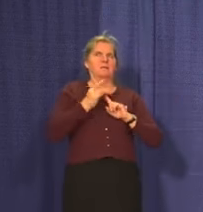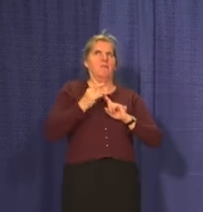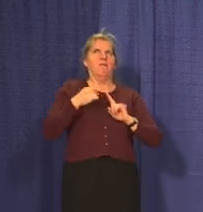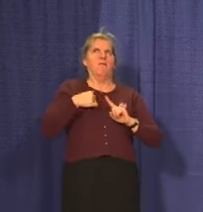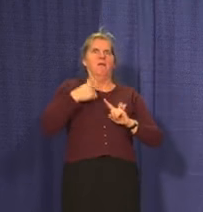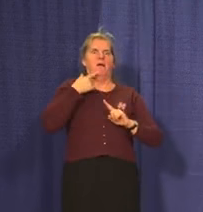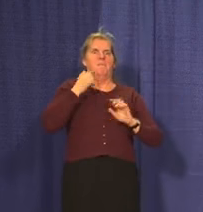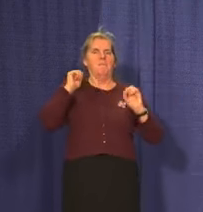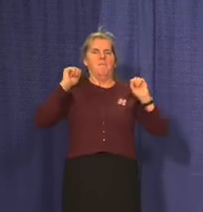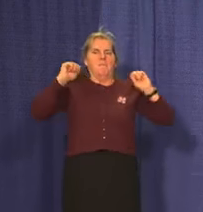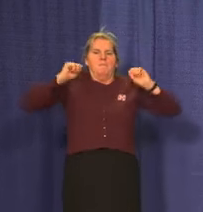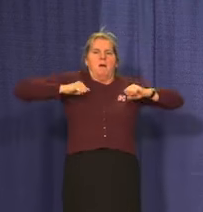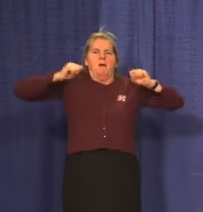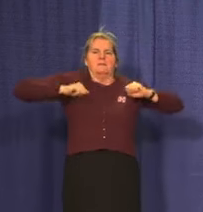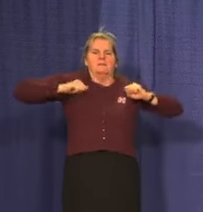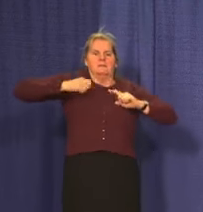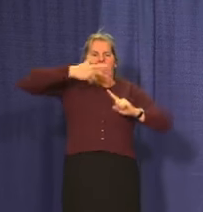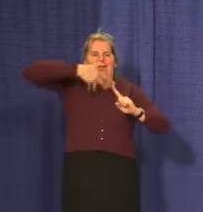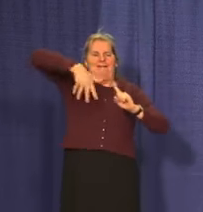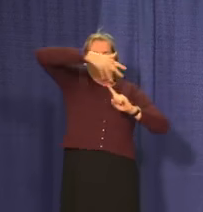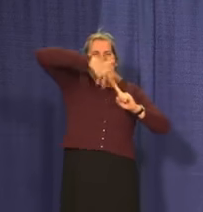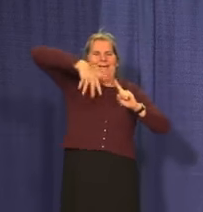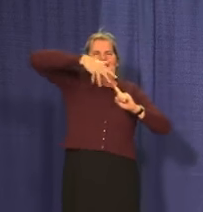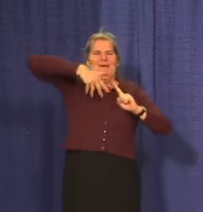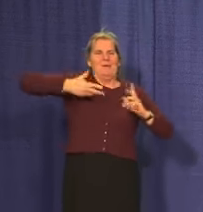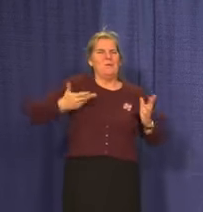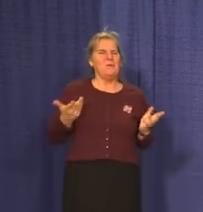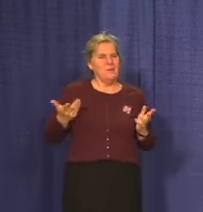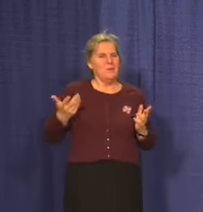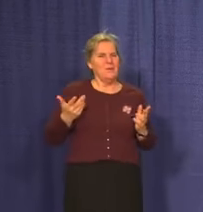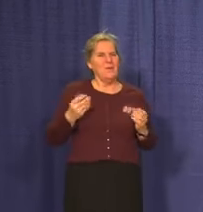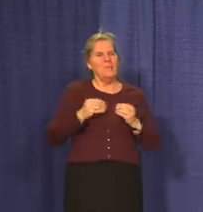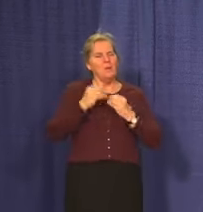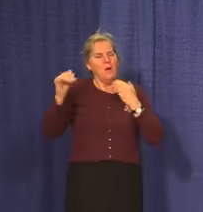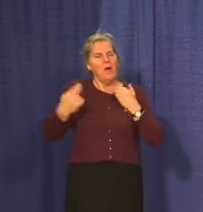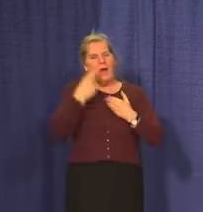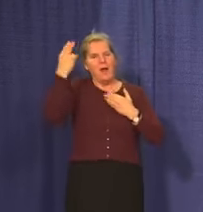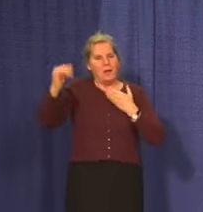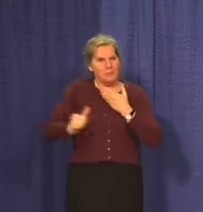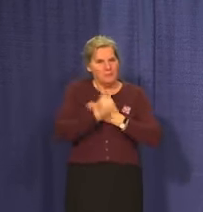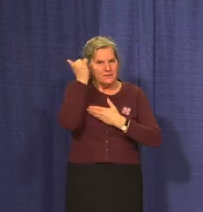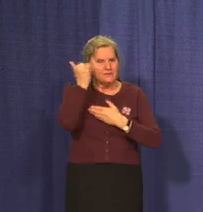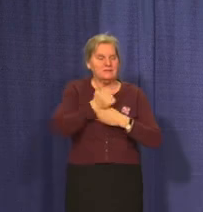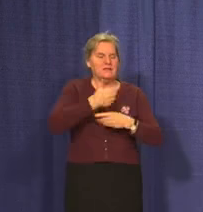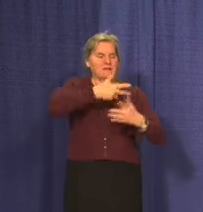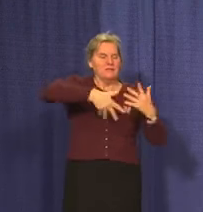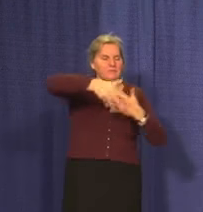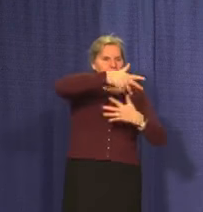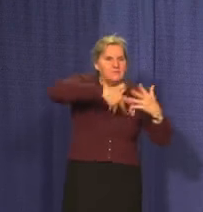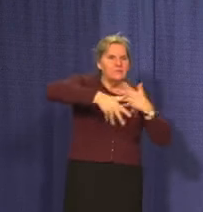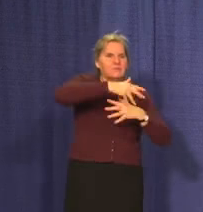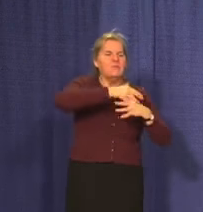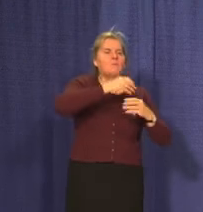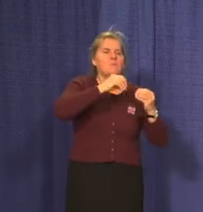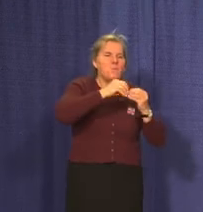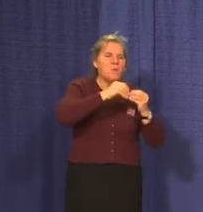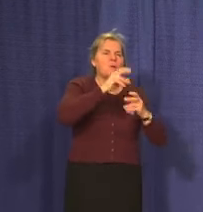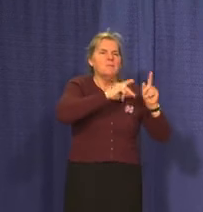WE ARE AWARE THAT THIS WORSENING SITUATION POSES AN INCREASING RISK OF INTRODUCTION OF COVID INTO OUR TERRITORY.